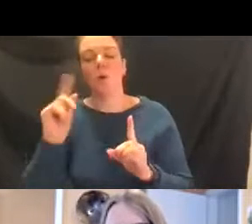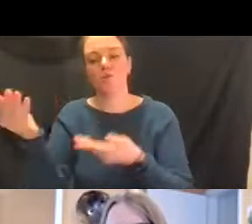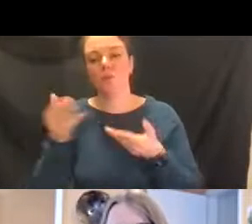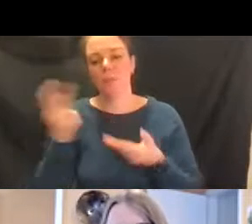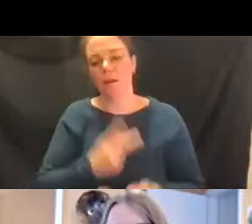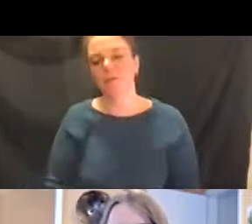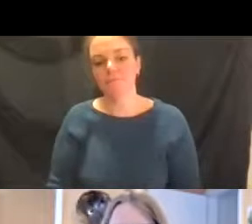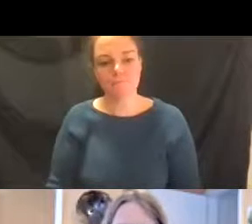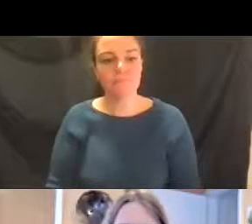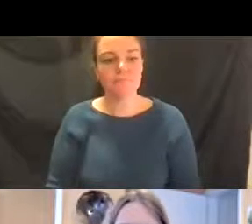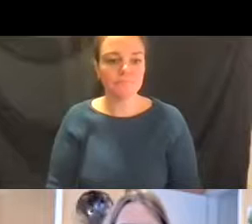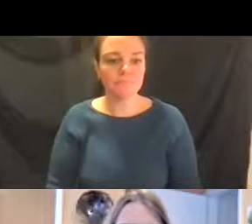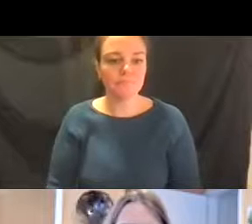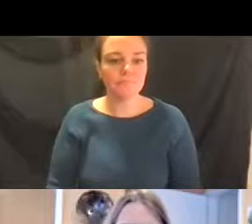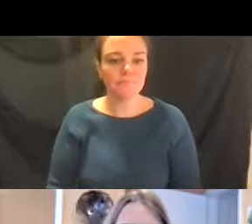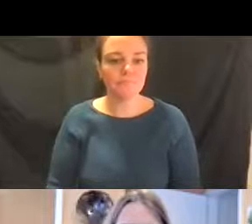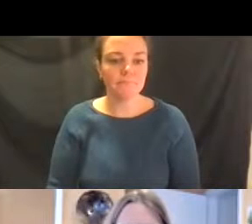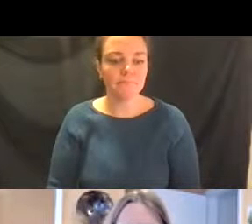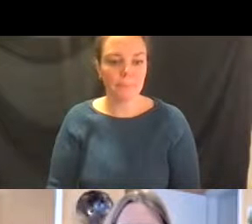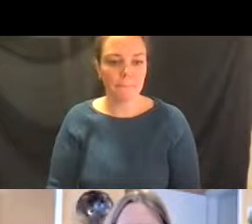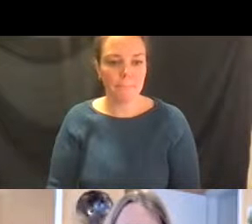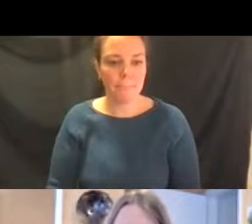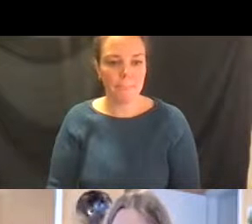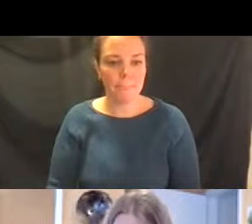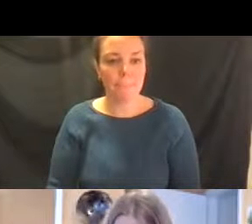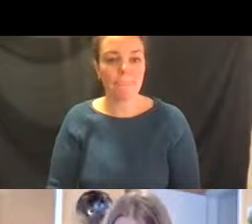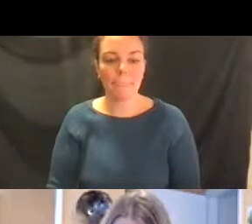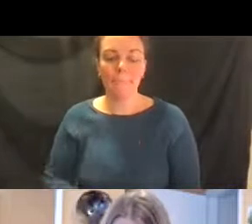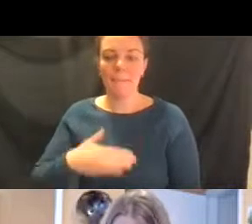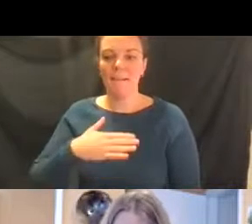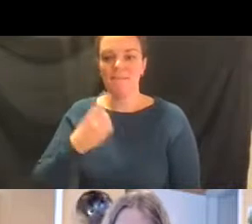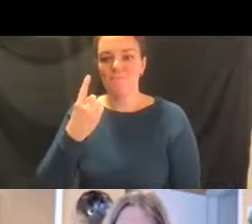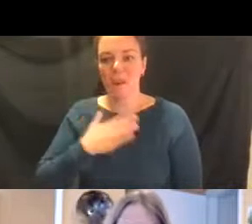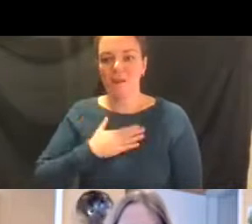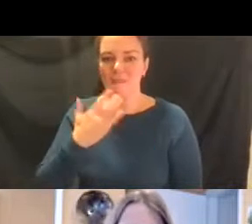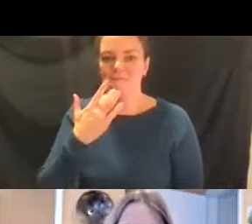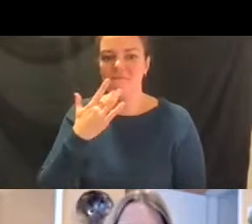next slide. This is one of my favorite tools that was developed by one of our